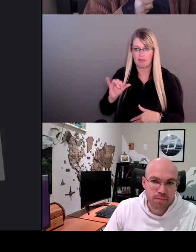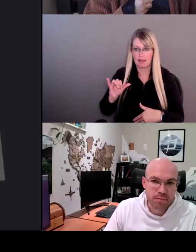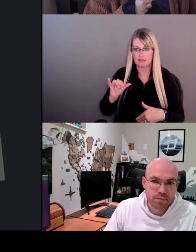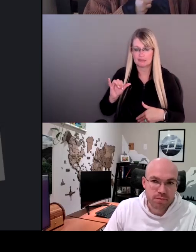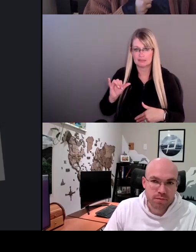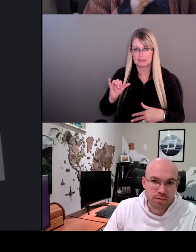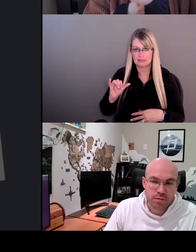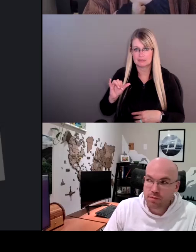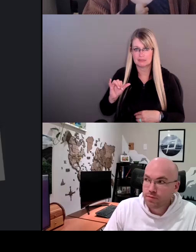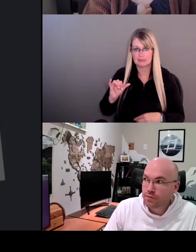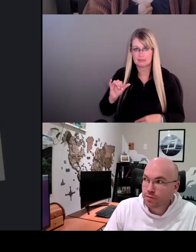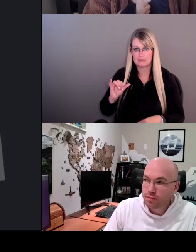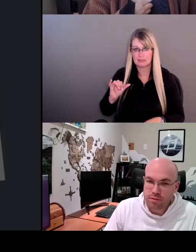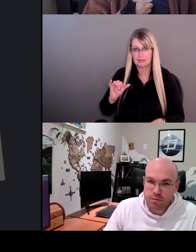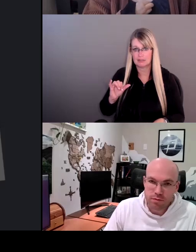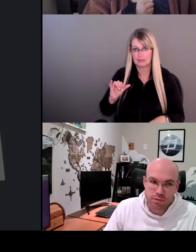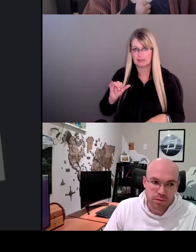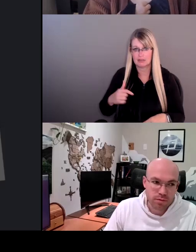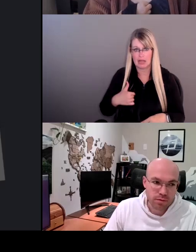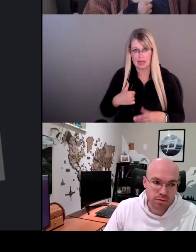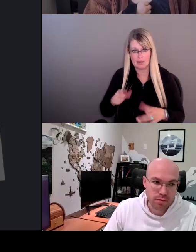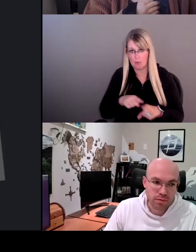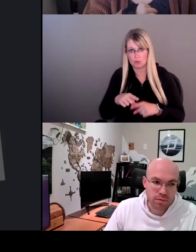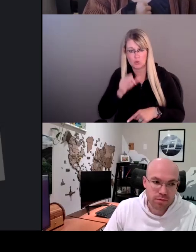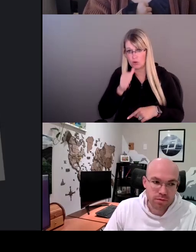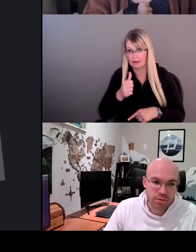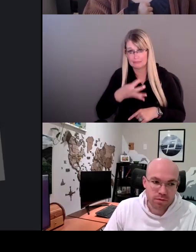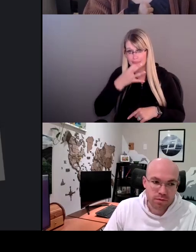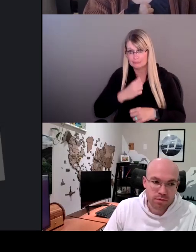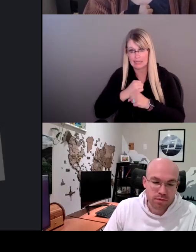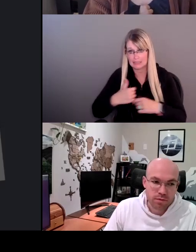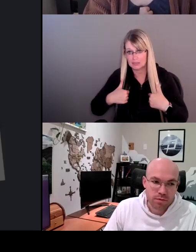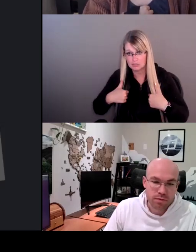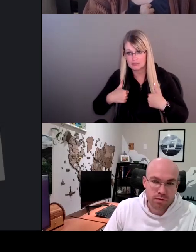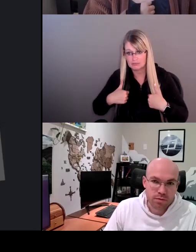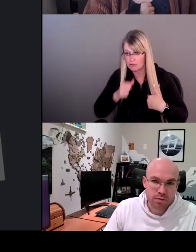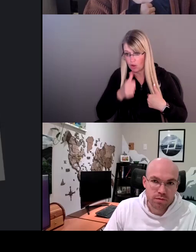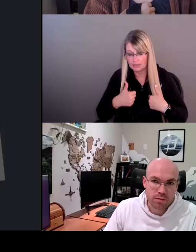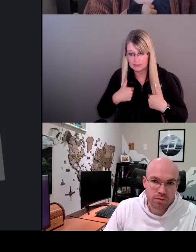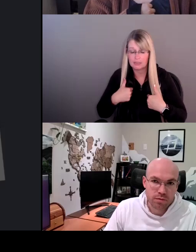there are -- I am also not a computer security expert, but I know that there are ways that you